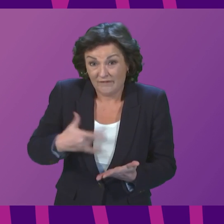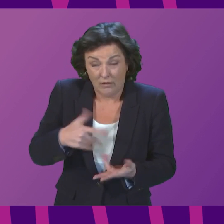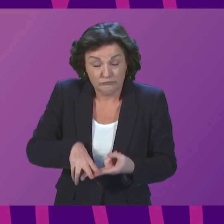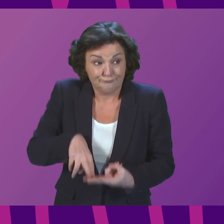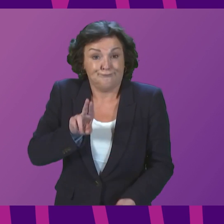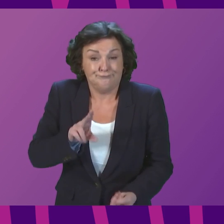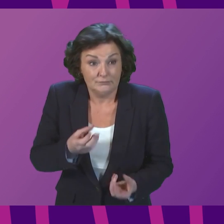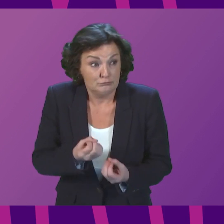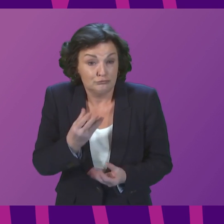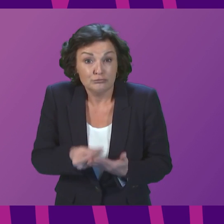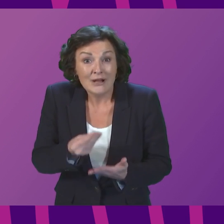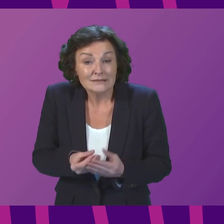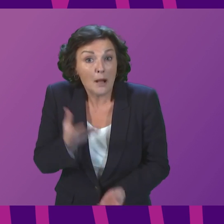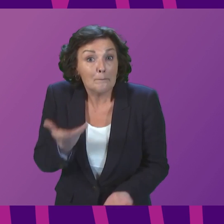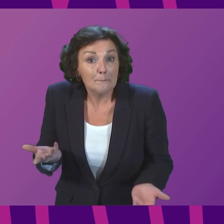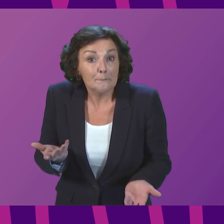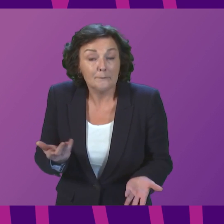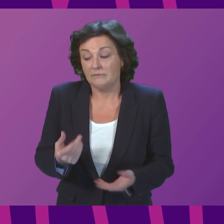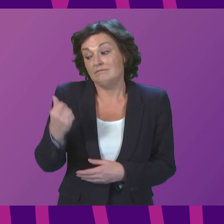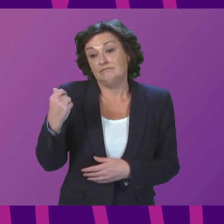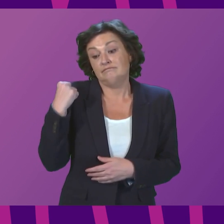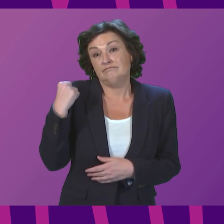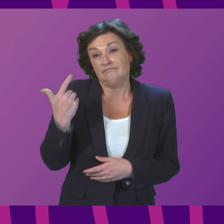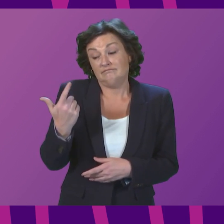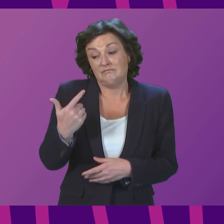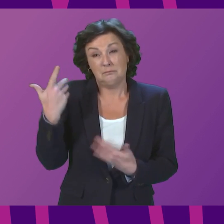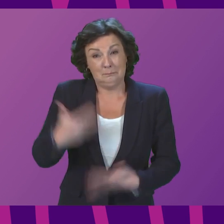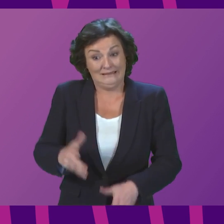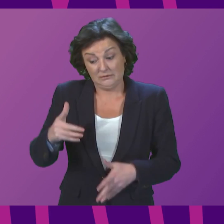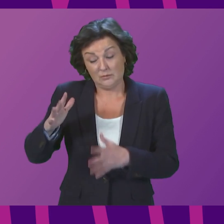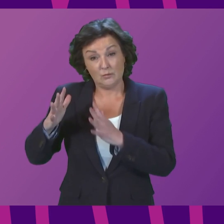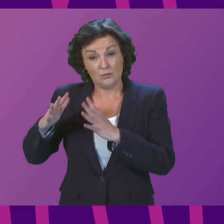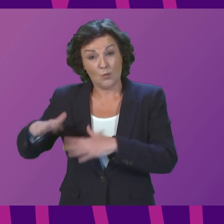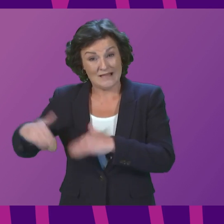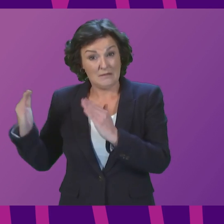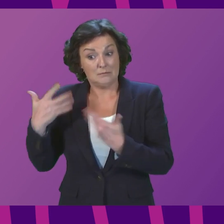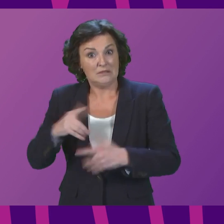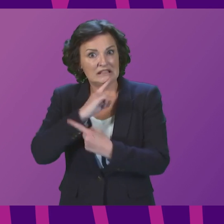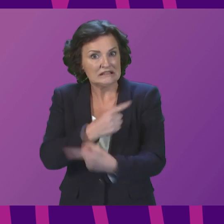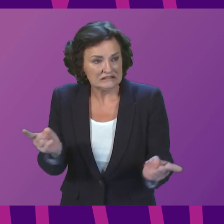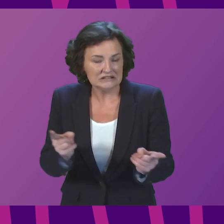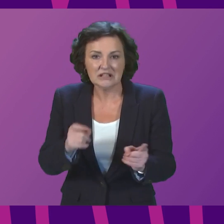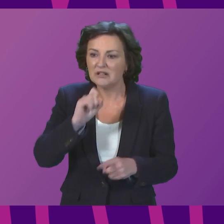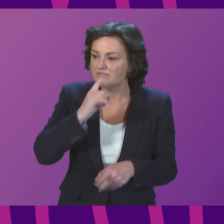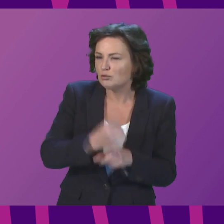announcement today was about council tax rebates. Of course, average council tax bills in Scotland are already significantly lower that they